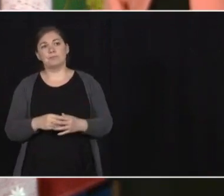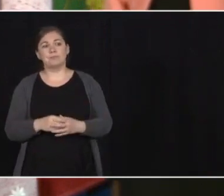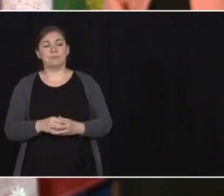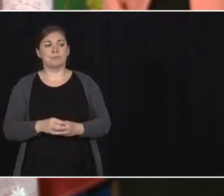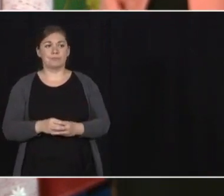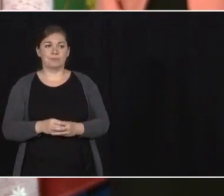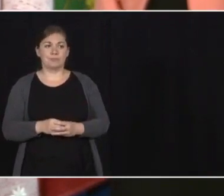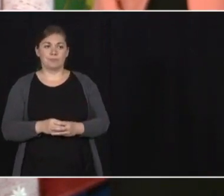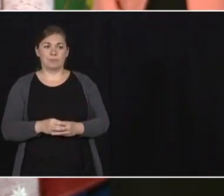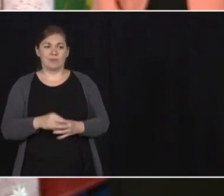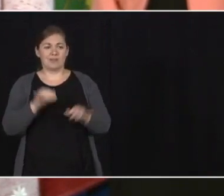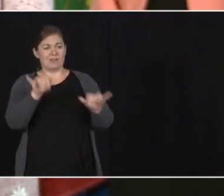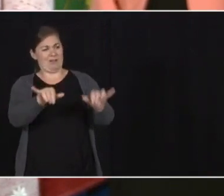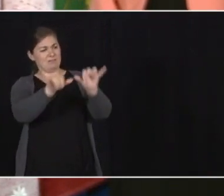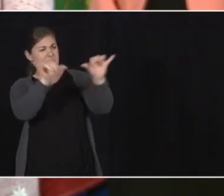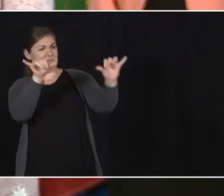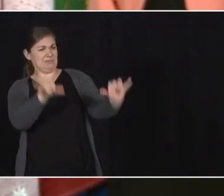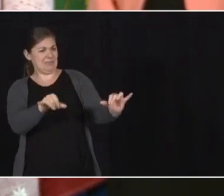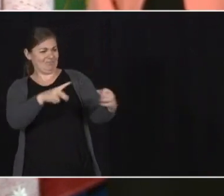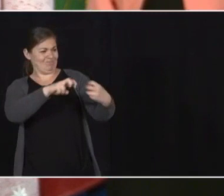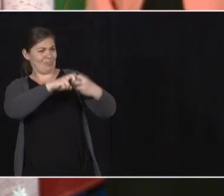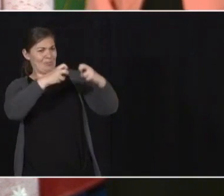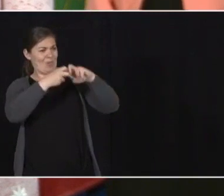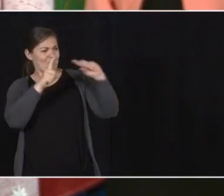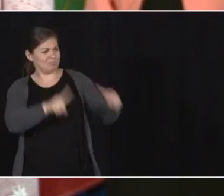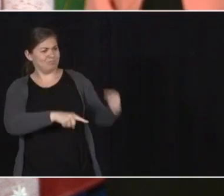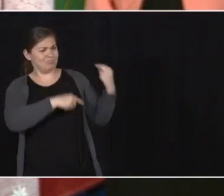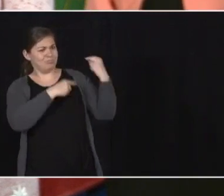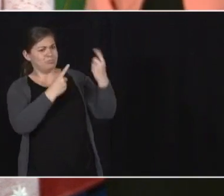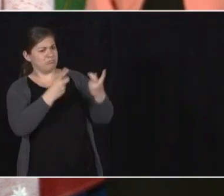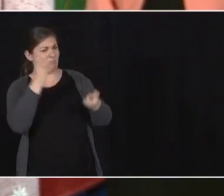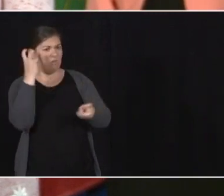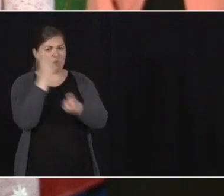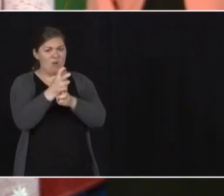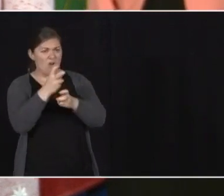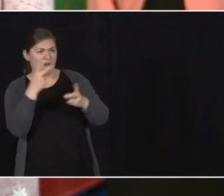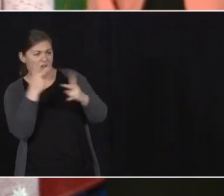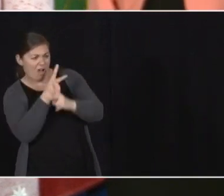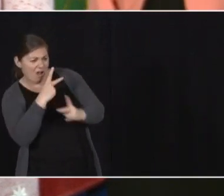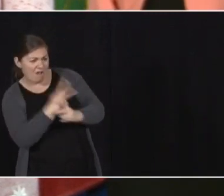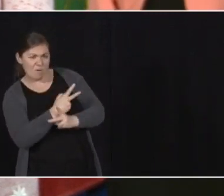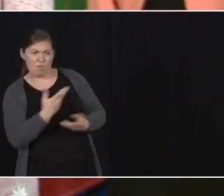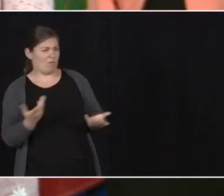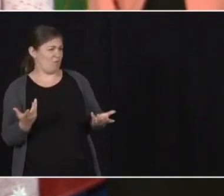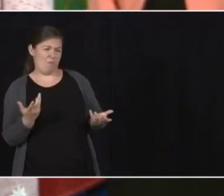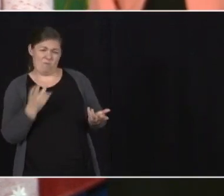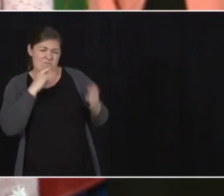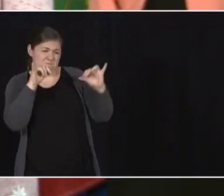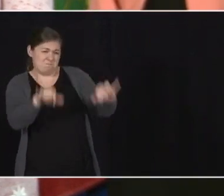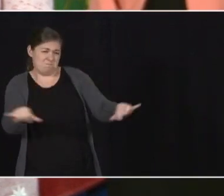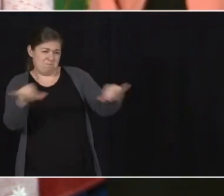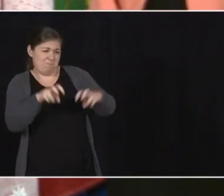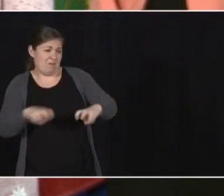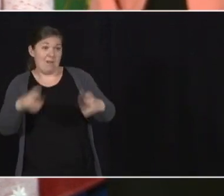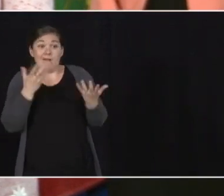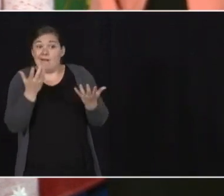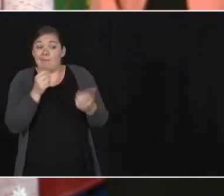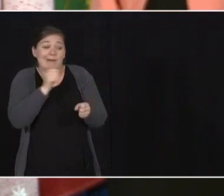Hi Premier, it's not that hard to figure out what these long-standing systemic problems are in long-term care. There are no standards, there are not stuff --